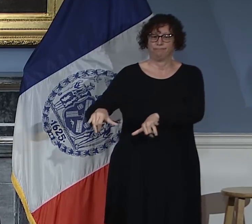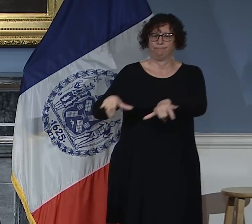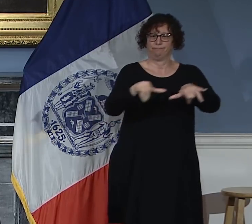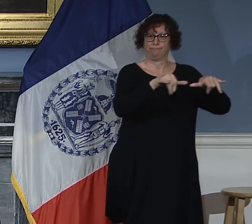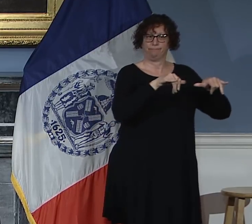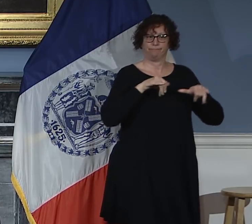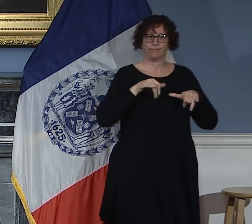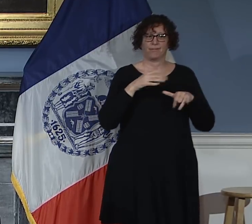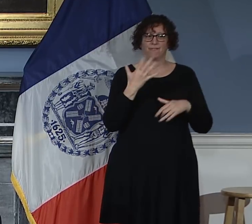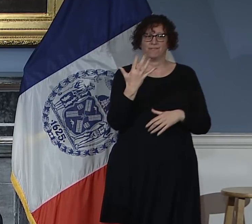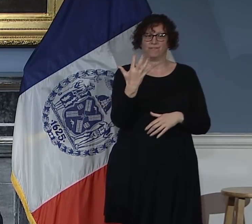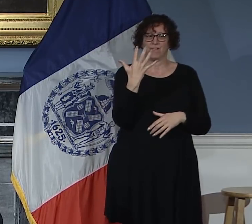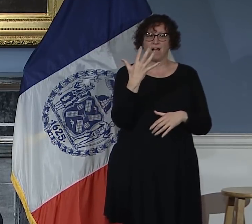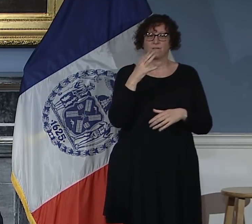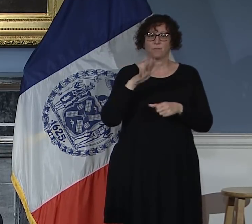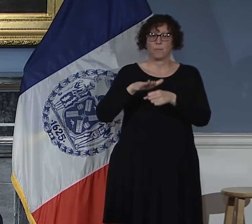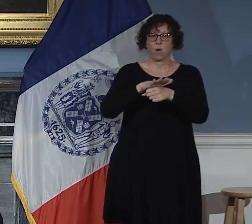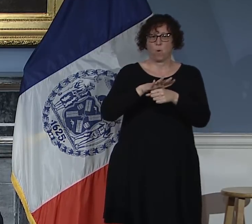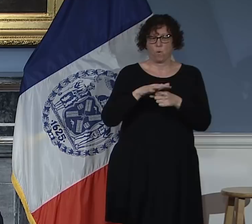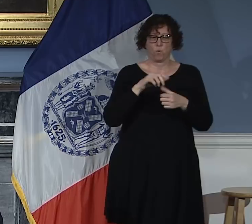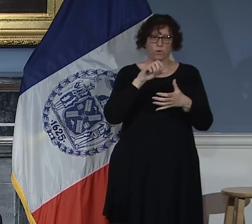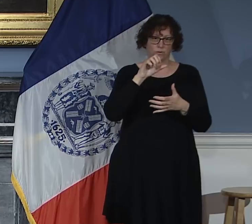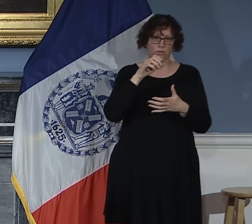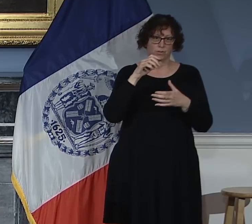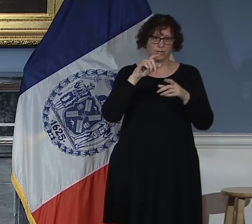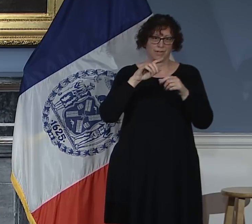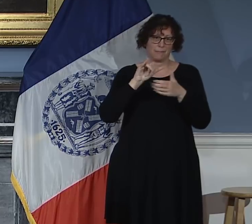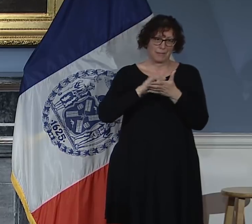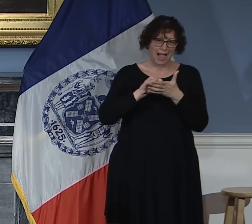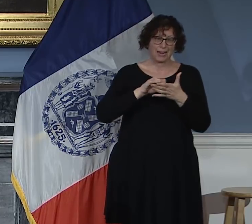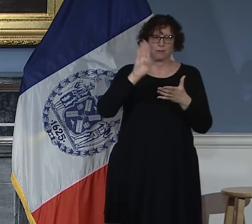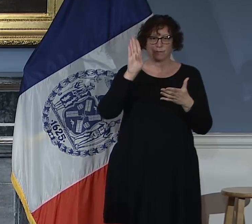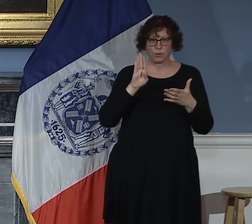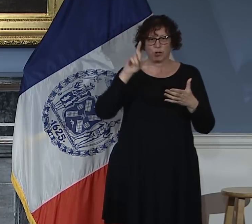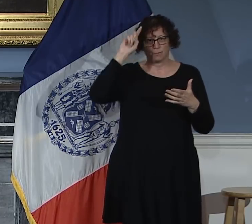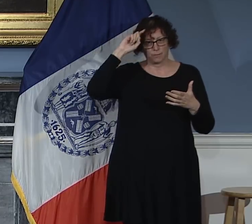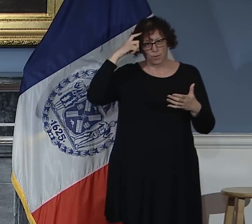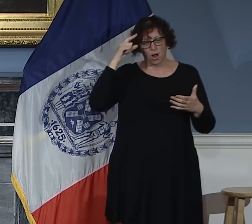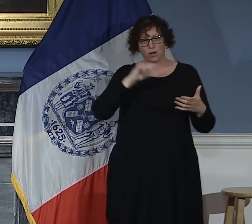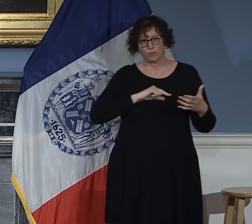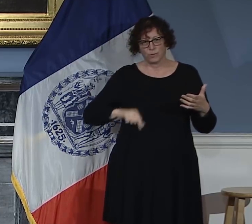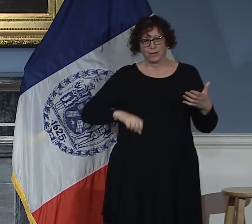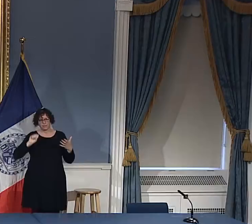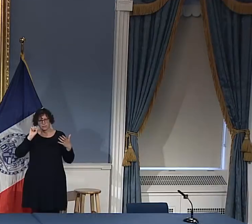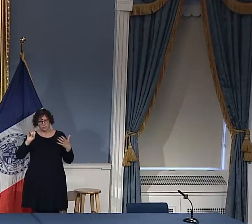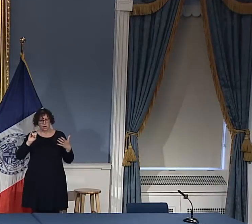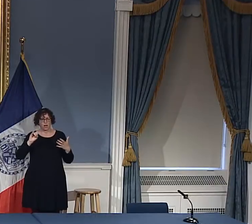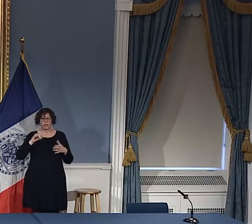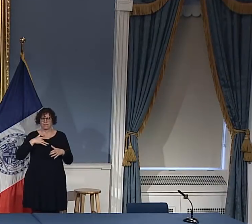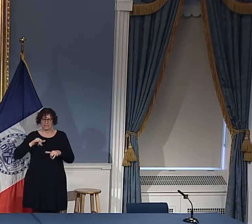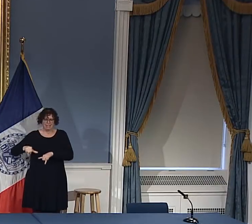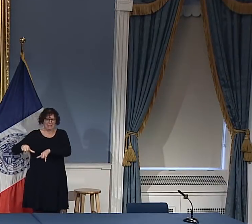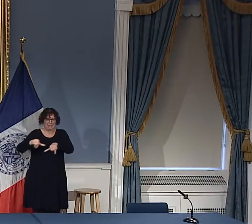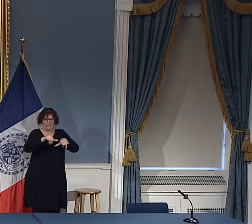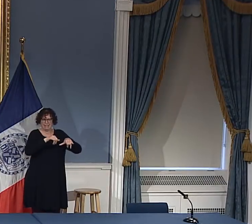SOME CONSISTENCY ACROSS THE FIVE BOUGROHS . THAT PART OF BROOKNLY ISNOT AN MYORE IN DANGER THAN ANYWHERE ELSE. COMMISSIONER,